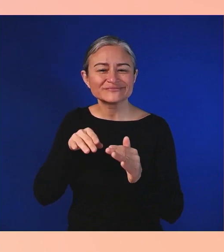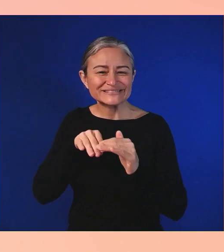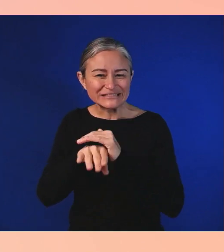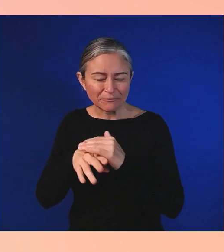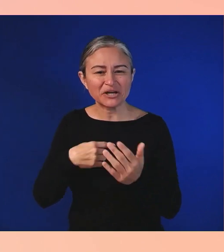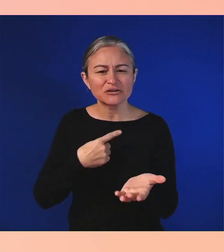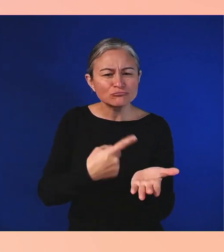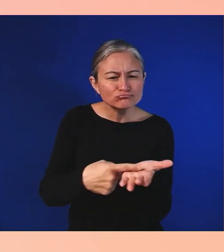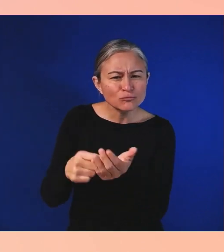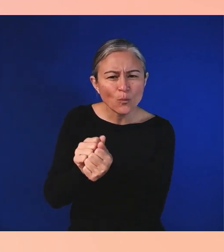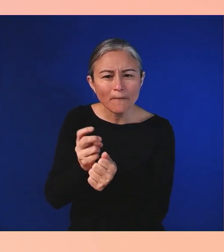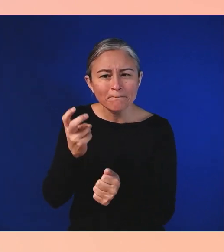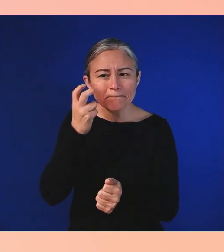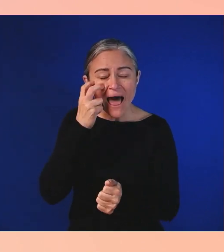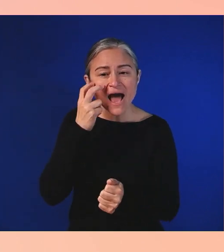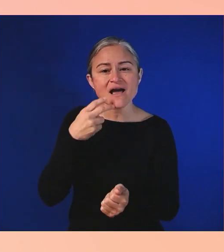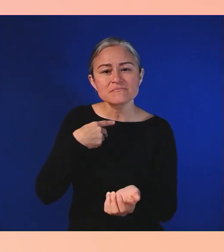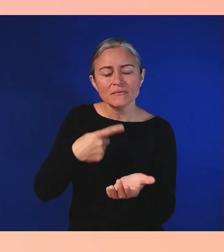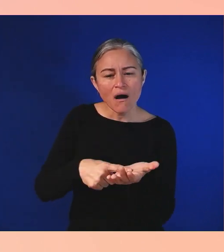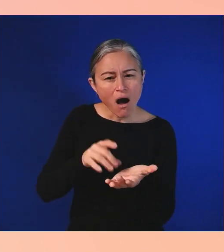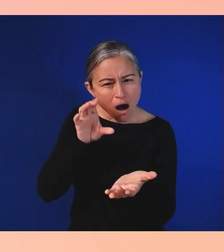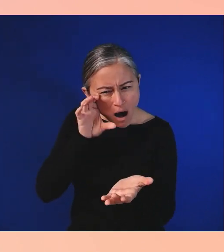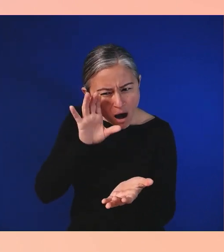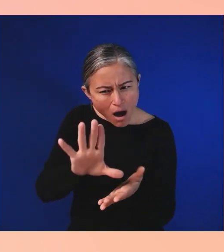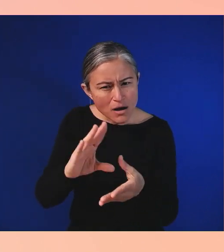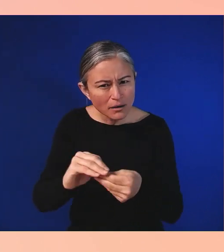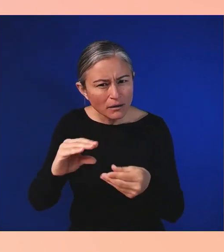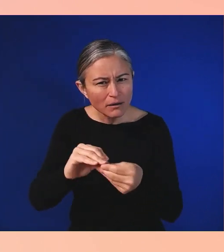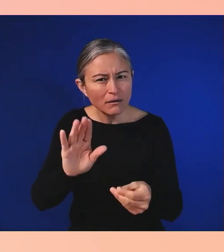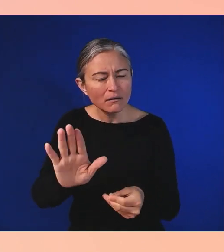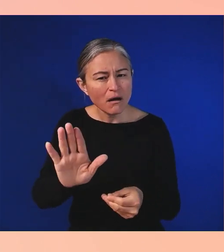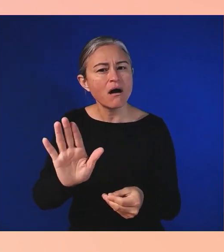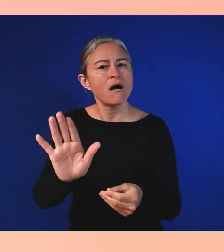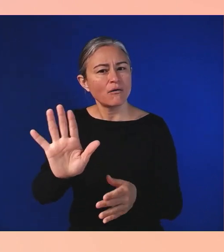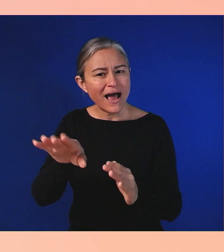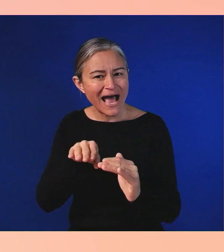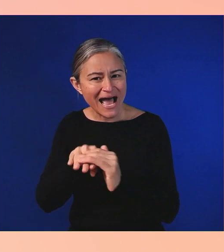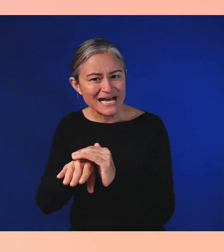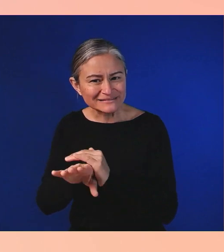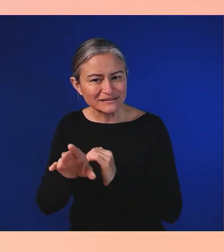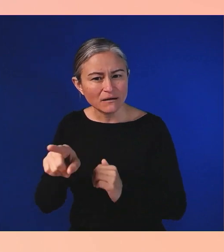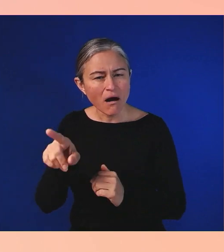the difference between being able to have a job and provide for his family. It really drove home for me just how